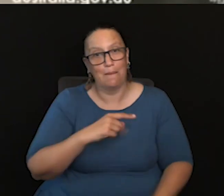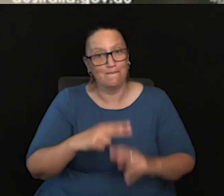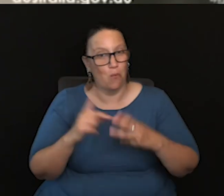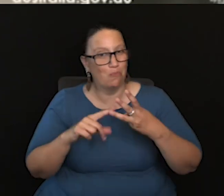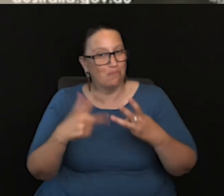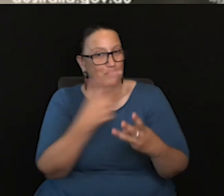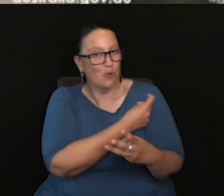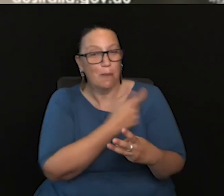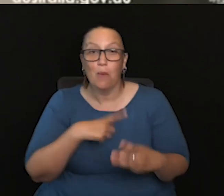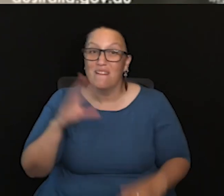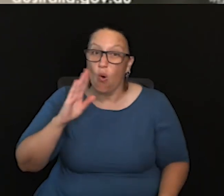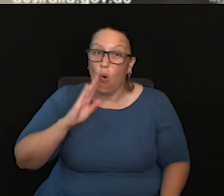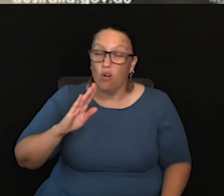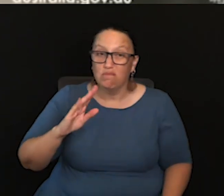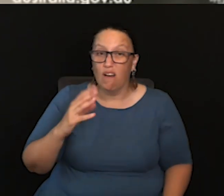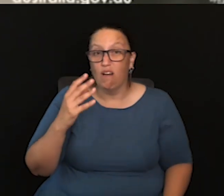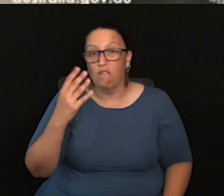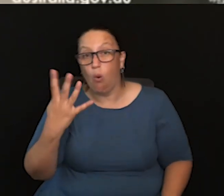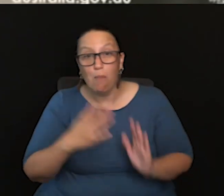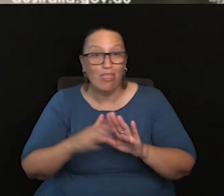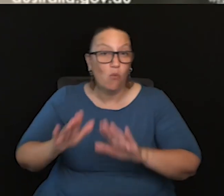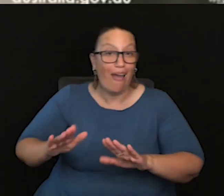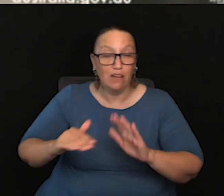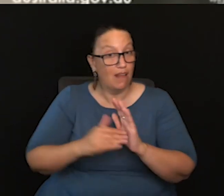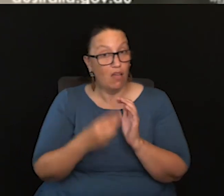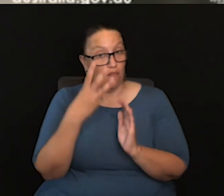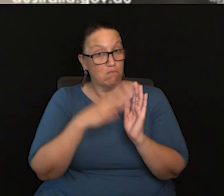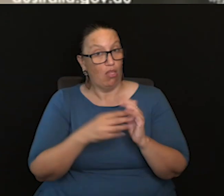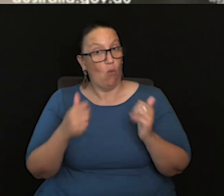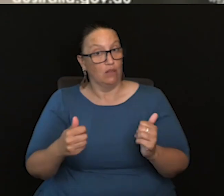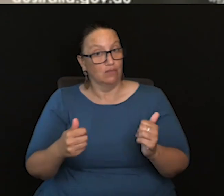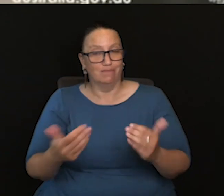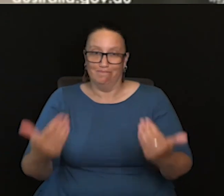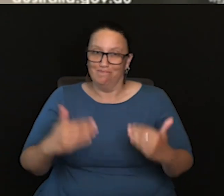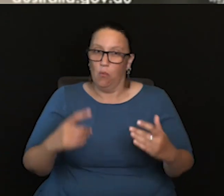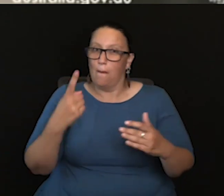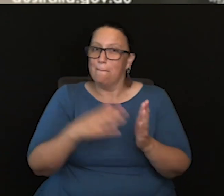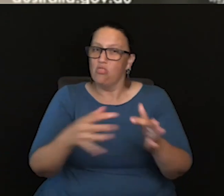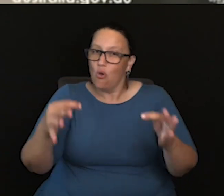moving from a four month eligibility to a three month nation-wide eligibility since the second dose.